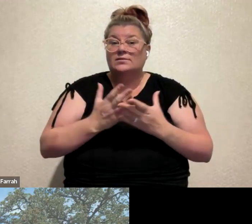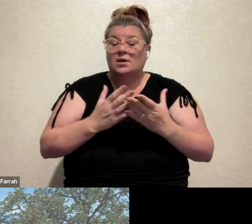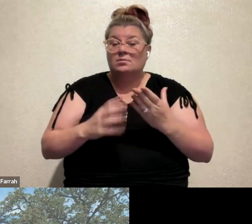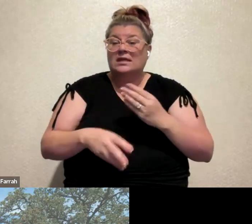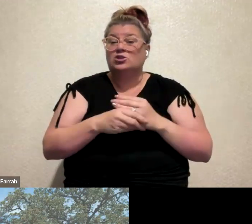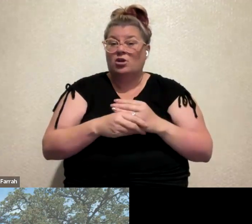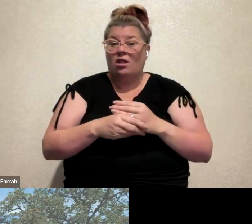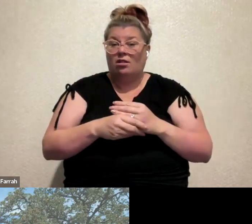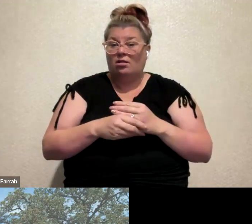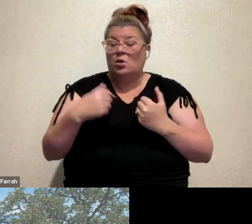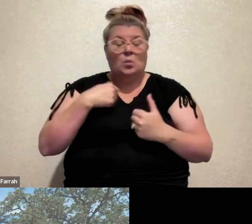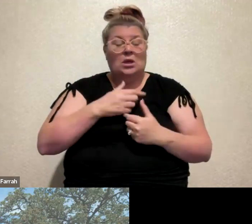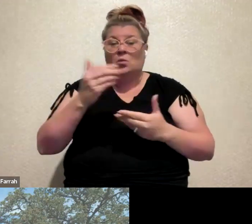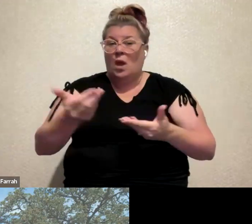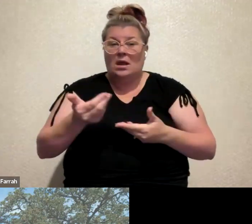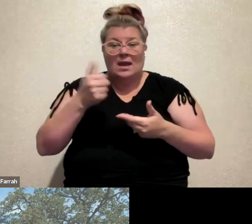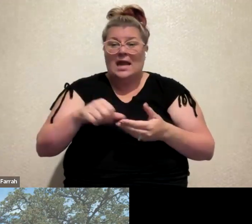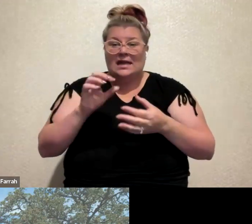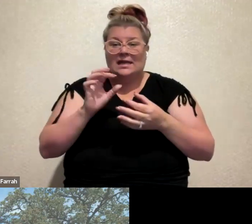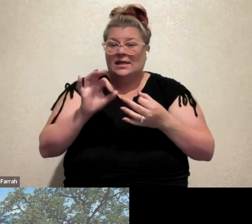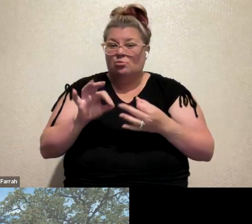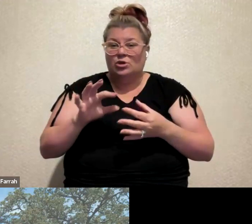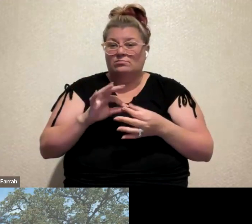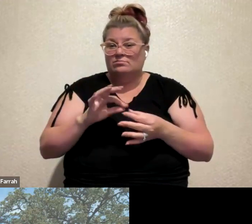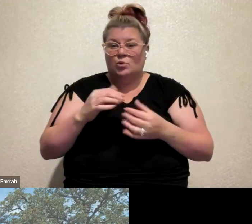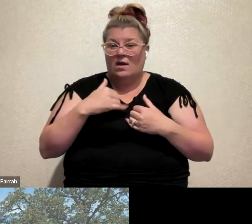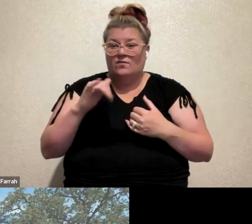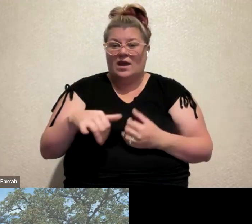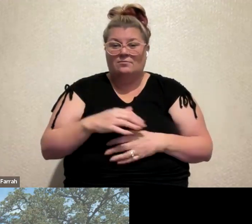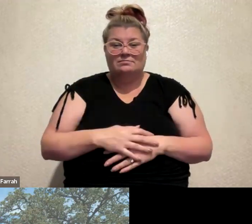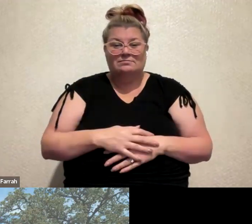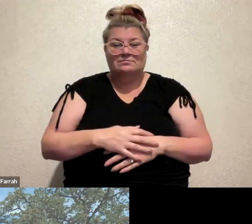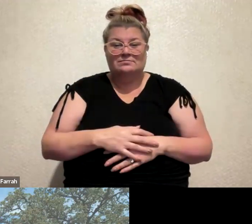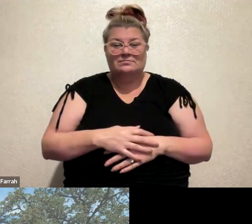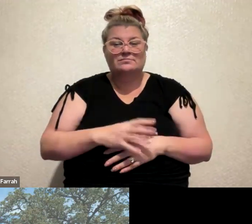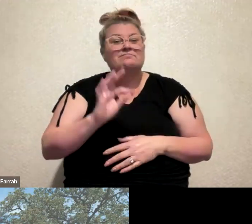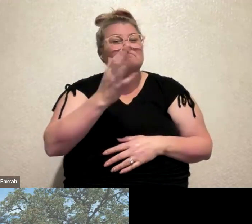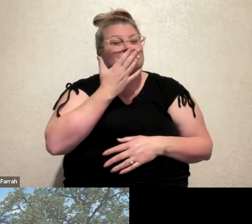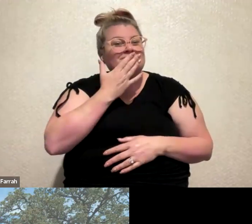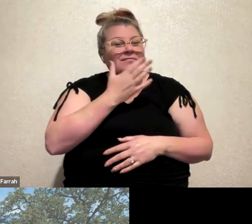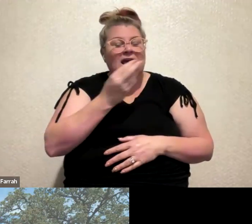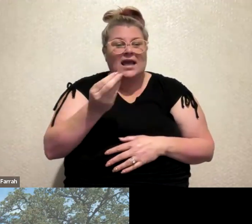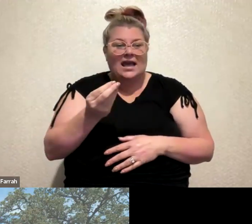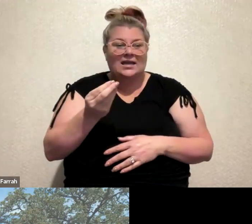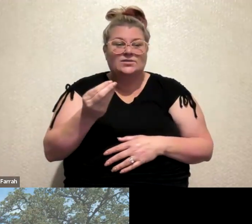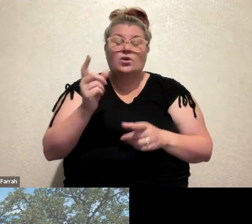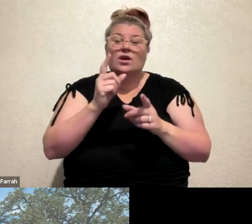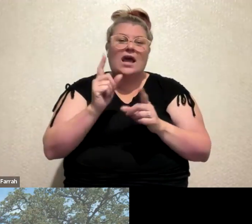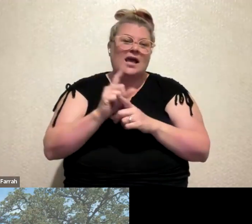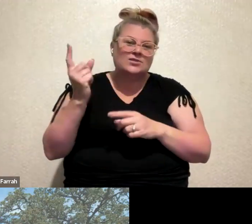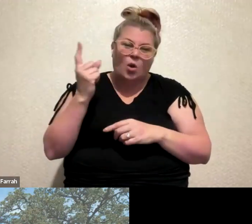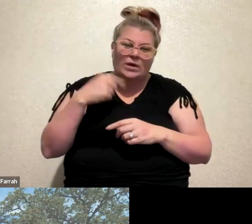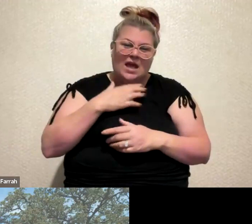welcome any input you have on that. Thank you. And as, as always, I appreciate all of the work